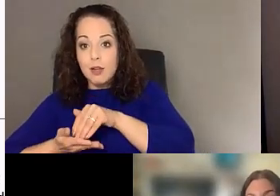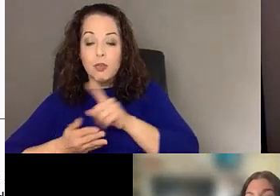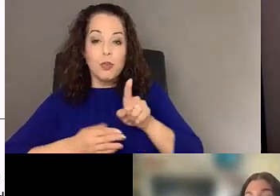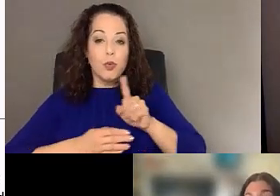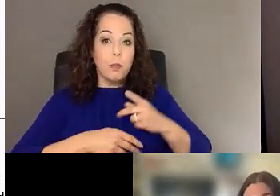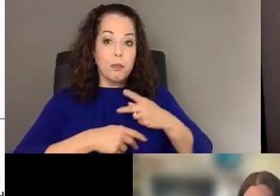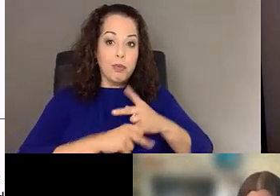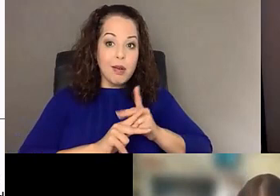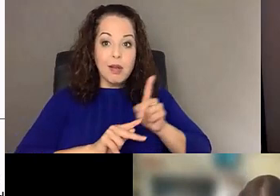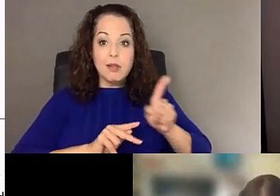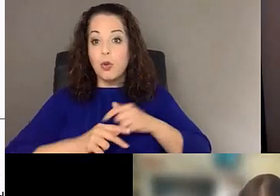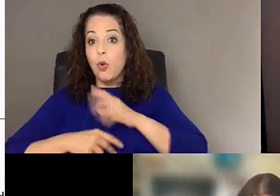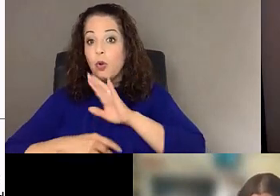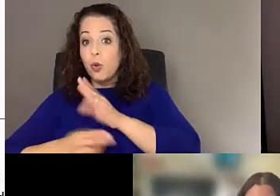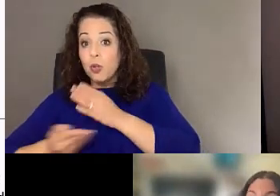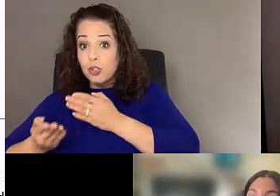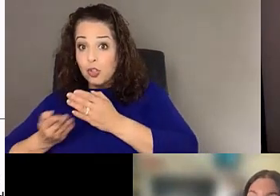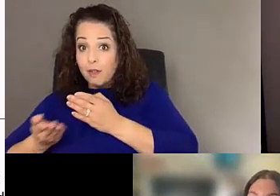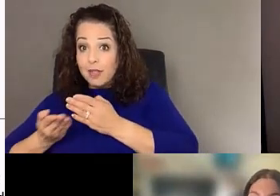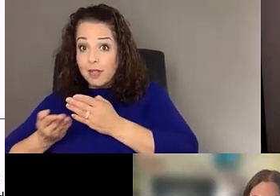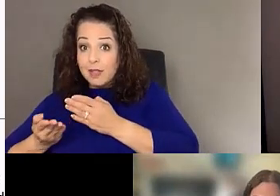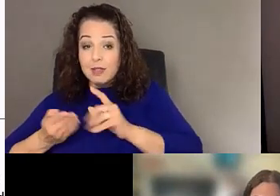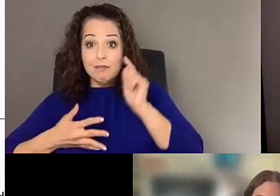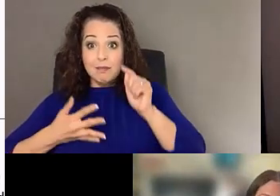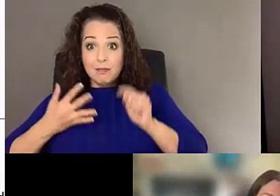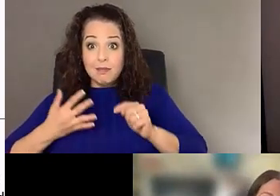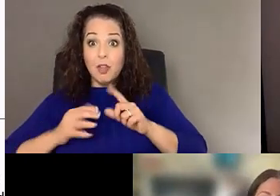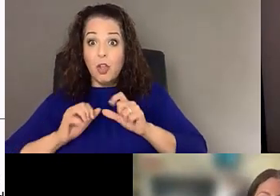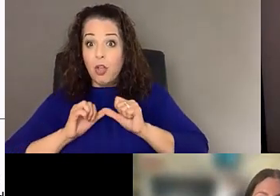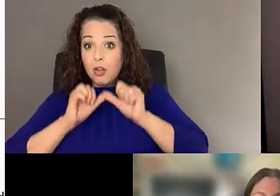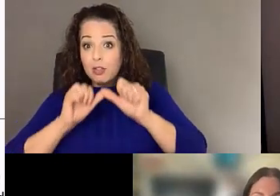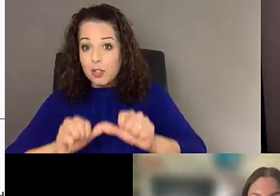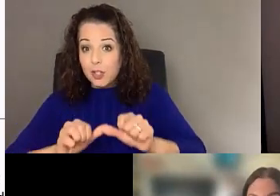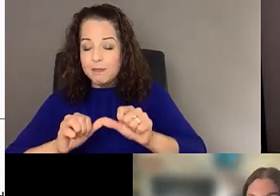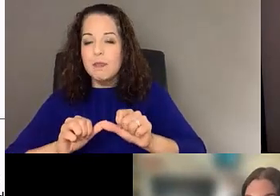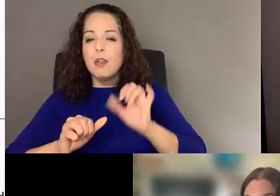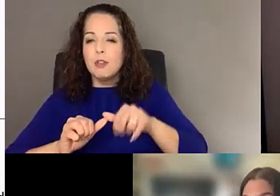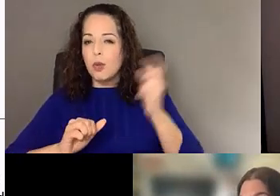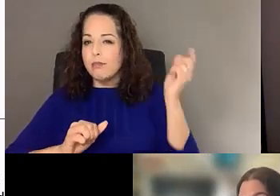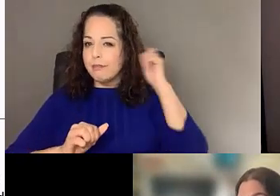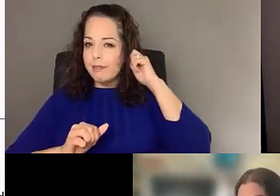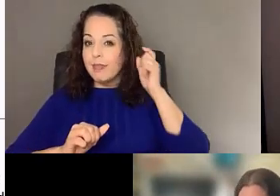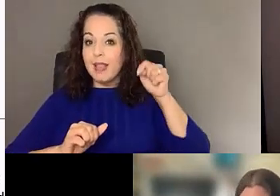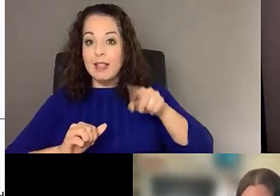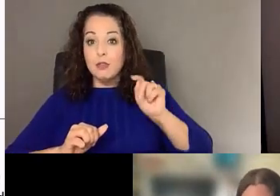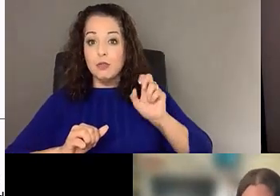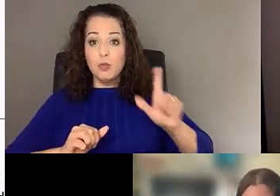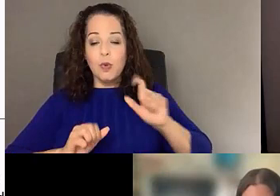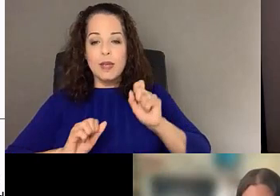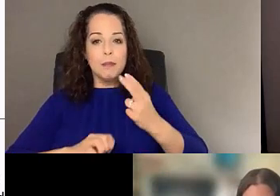or your service, long-term. So this tool can be used on an individual basis